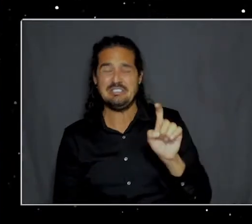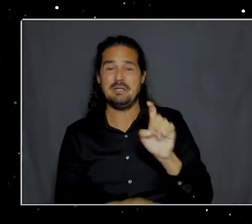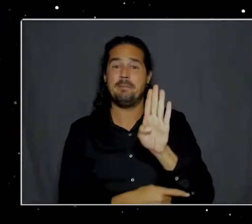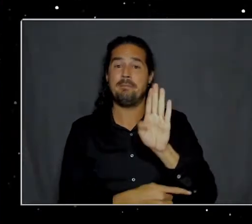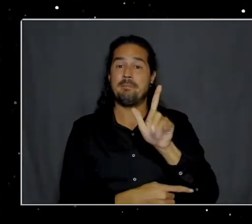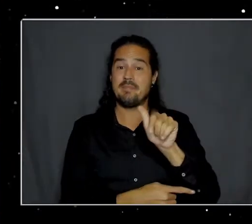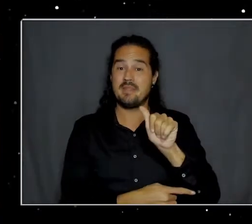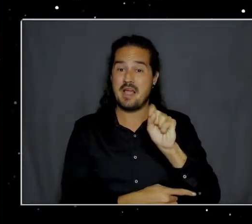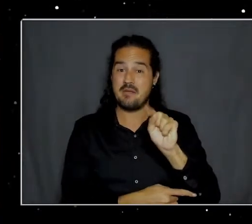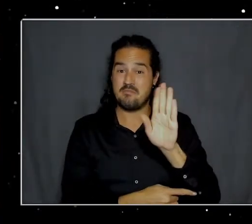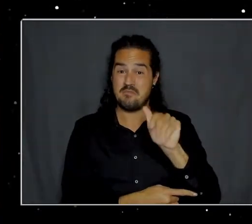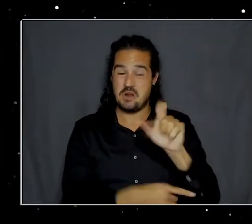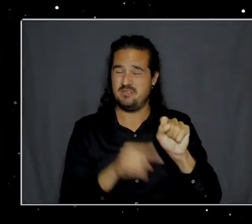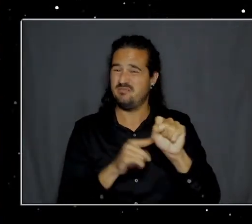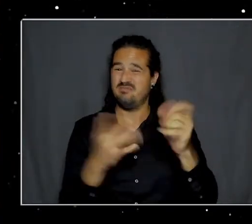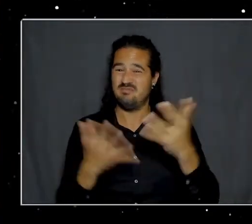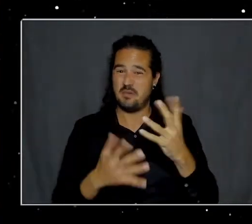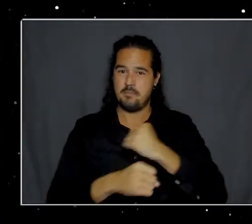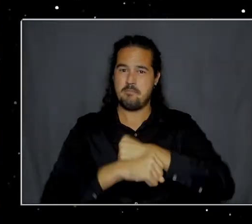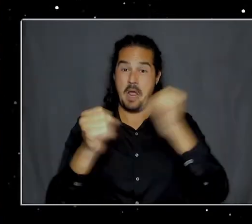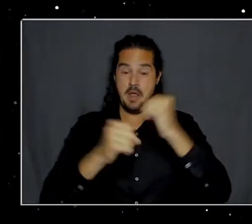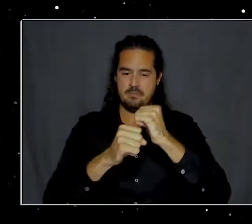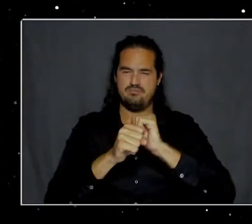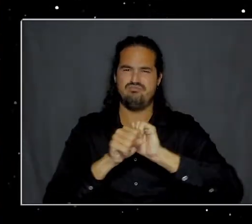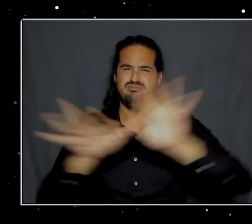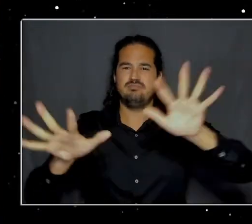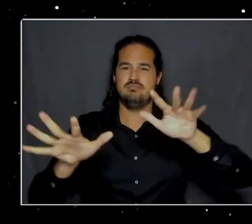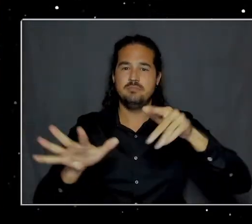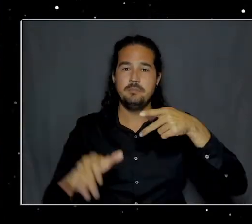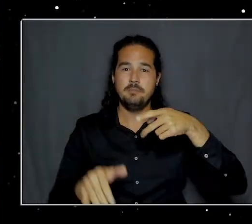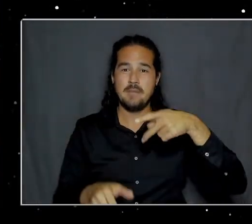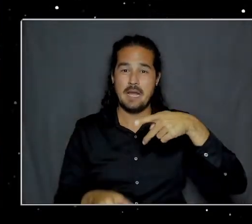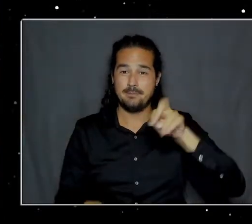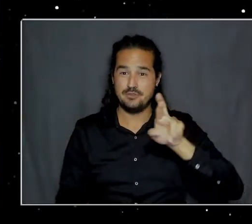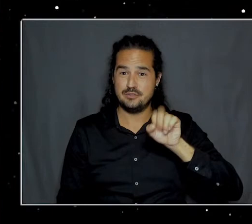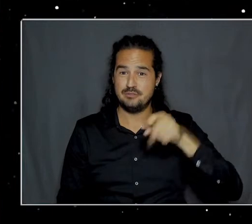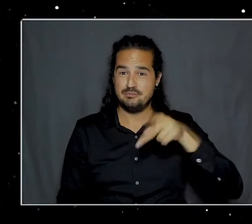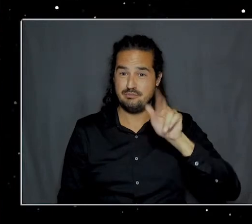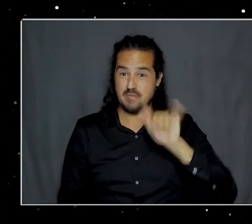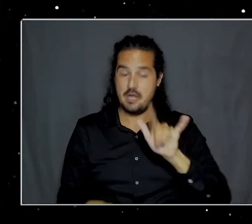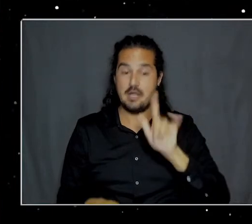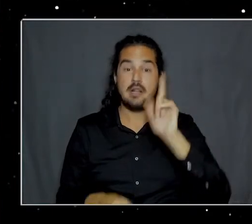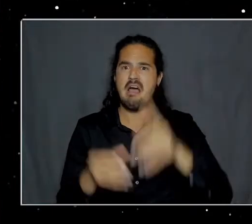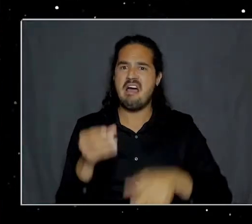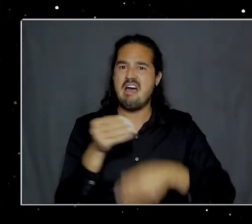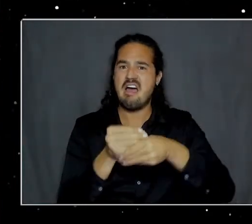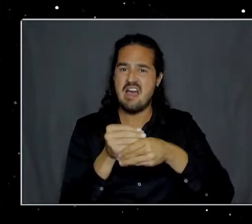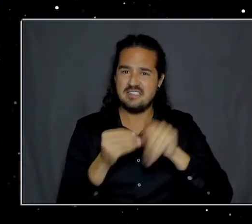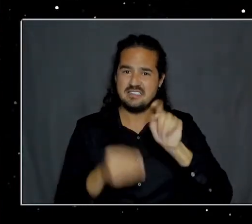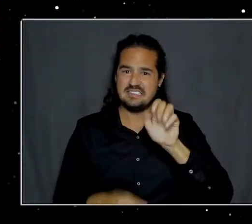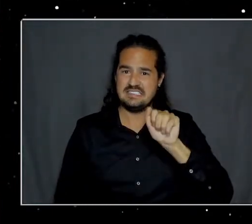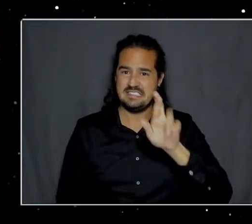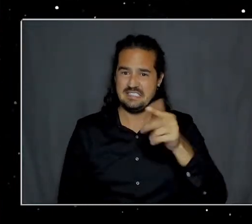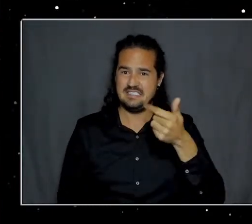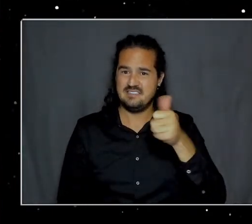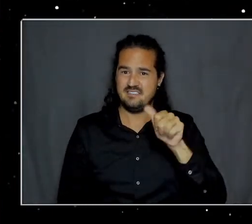WITH EXCESSIVE AMOUNTS OF PEPPER SPRAY, WITH BLAST BALLS, WHICH ARE ESSENTIALLY EXPLOSIVES THAT HAVE PEPPER SPRAY IN THEM, AND